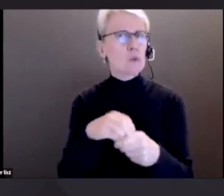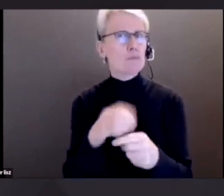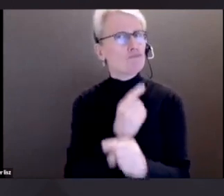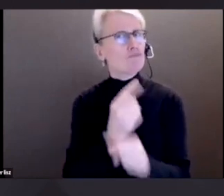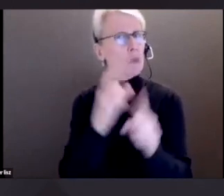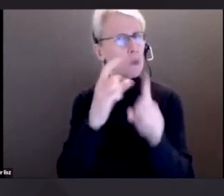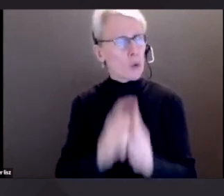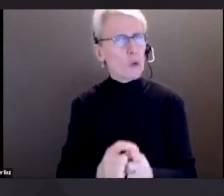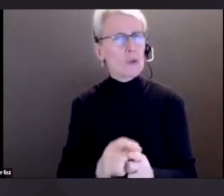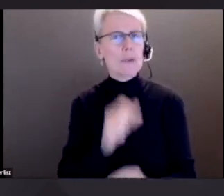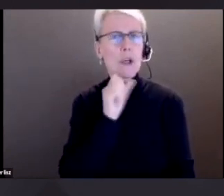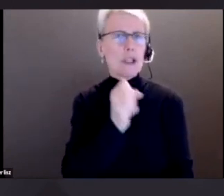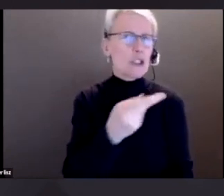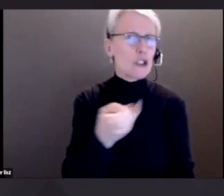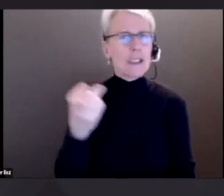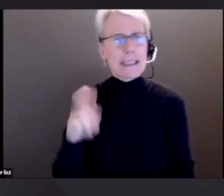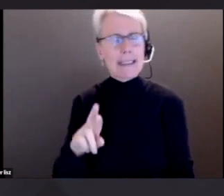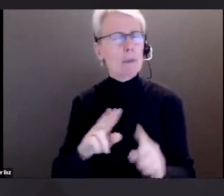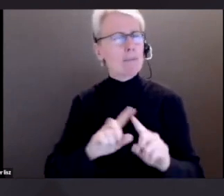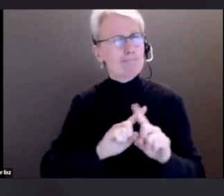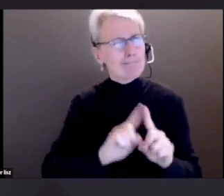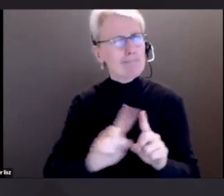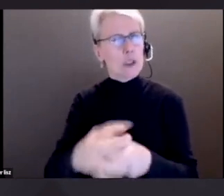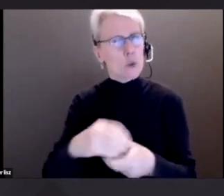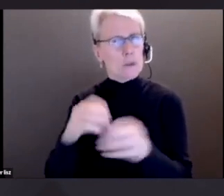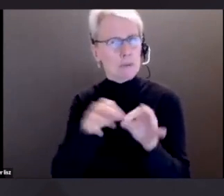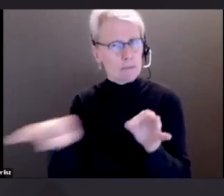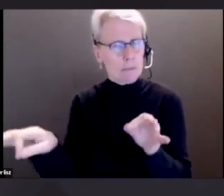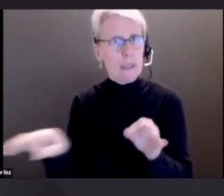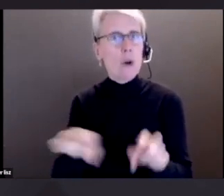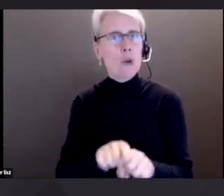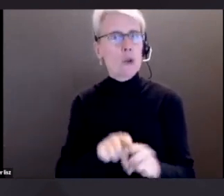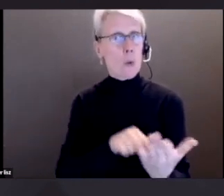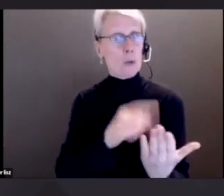Use a scoring system to rate their responses for questions accordingly.